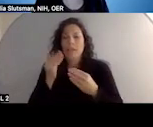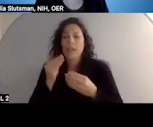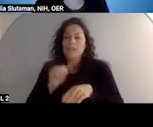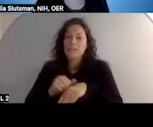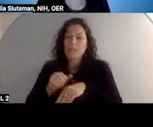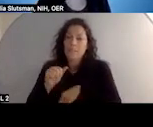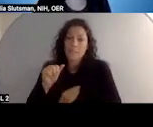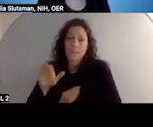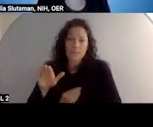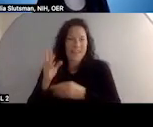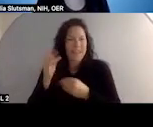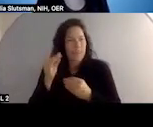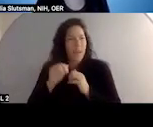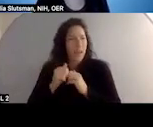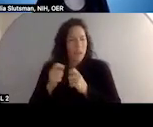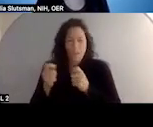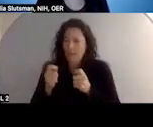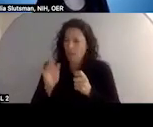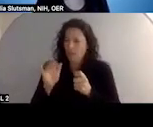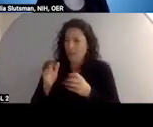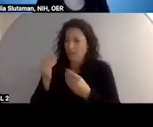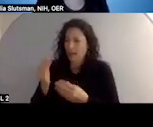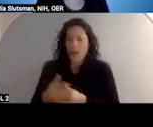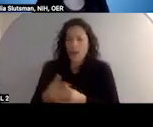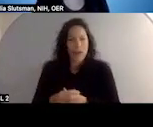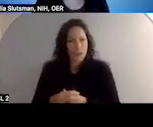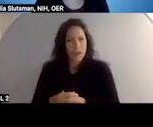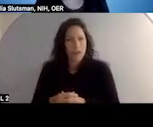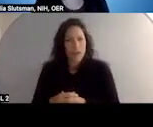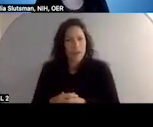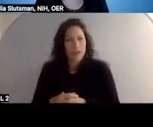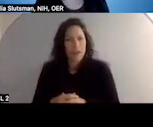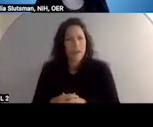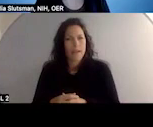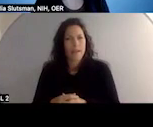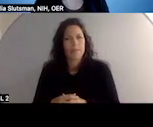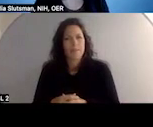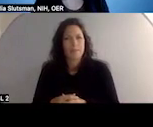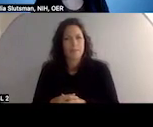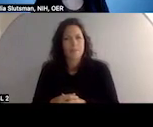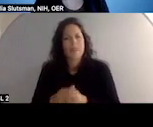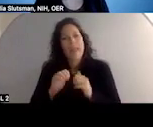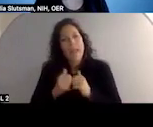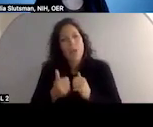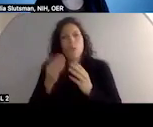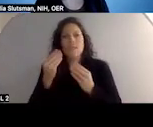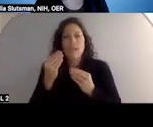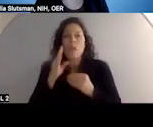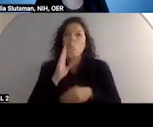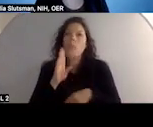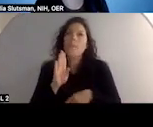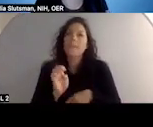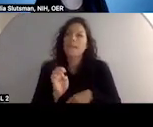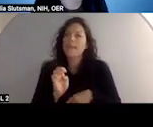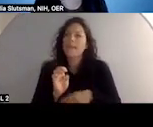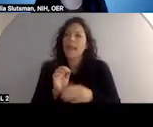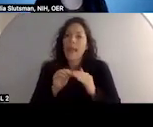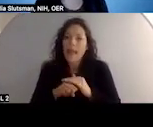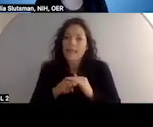the Data Management and Sharing Plan, how data will be accessed or controlled